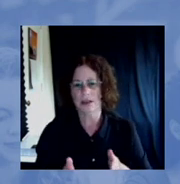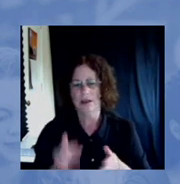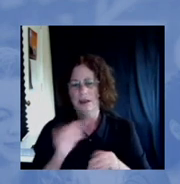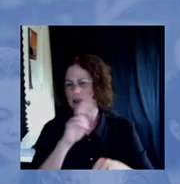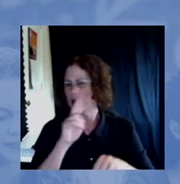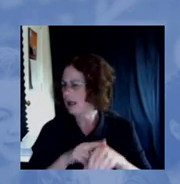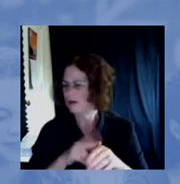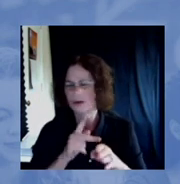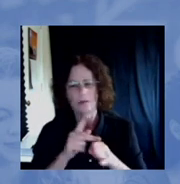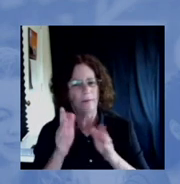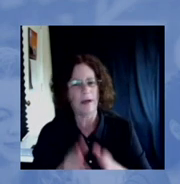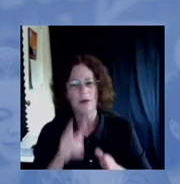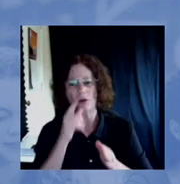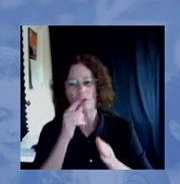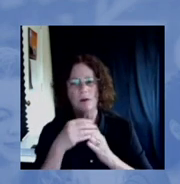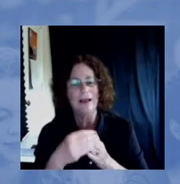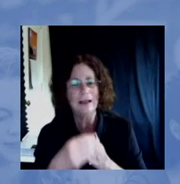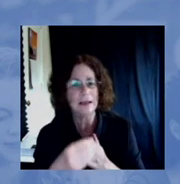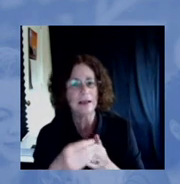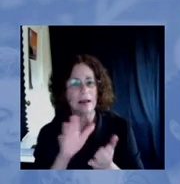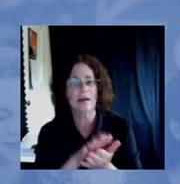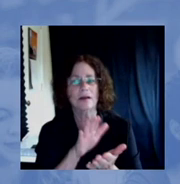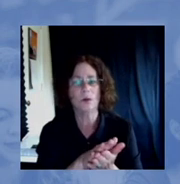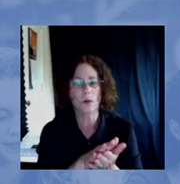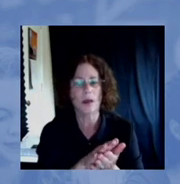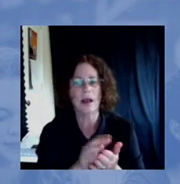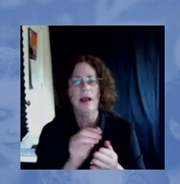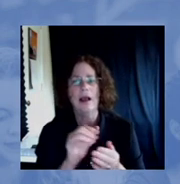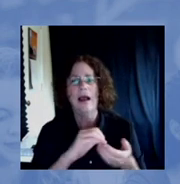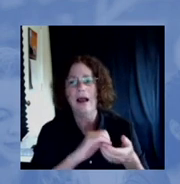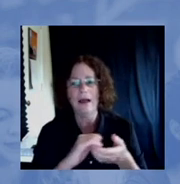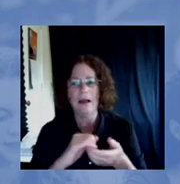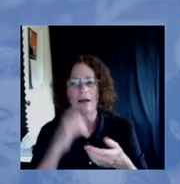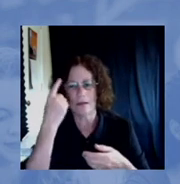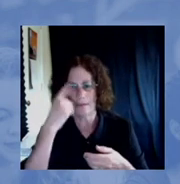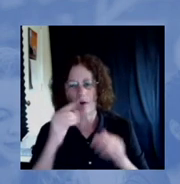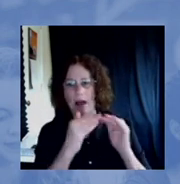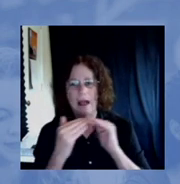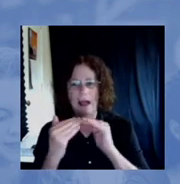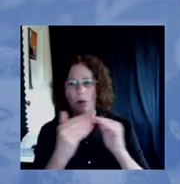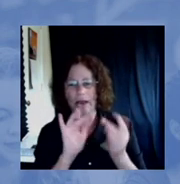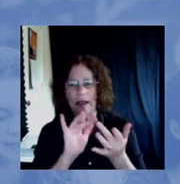WHO LEADS THE SCHOOL ALLIES FOR EQUITY NETWORK, WE CALL OF IT THE SAFE NETWORK.